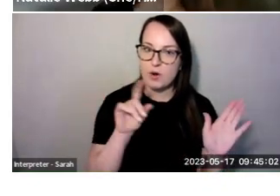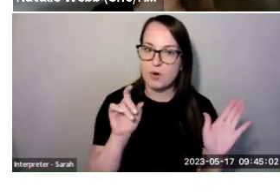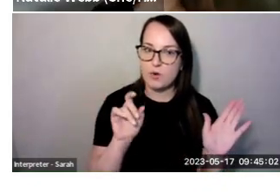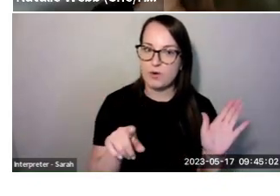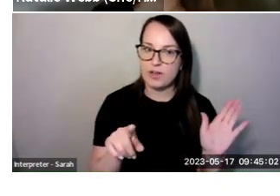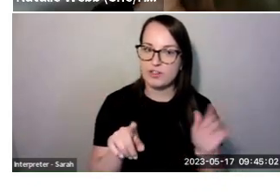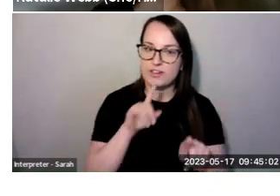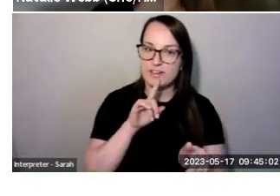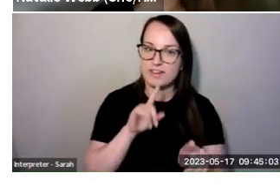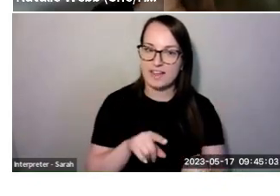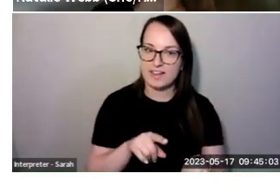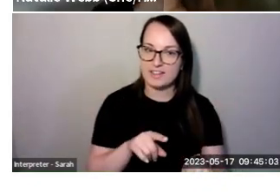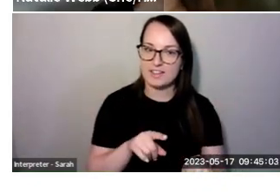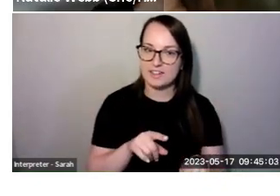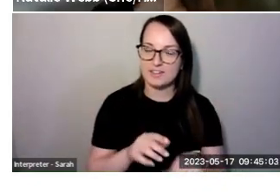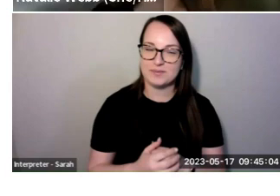Now, we are going to open things up